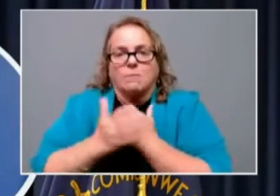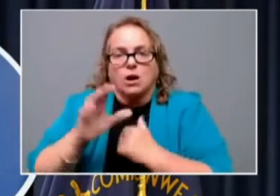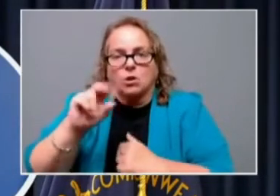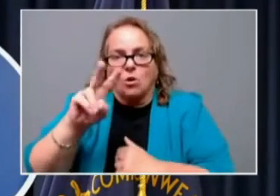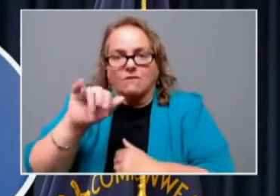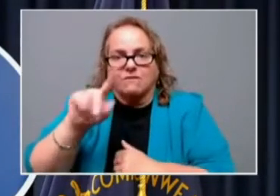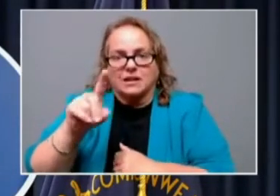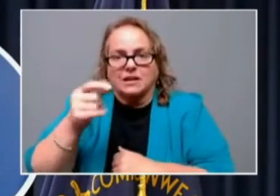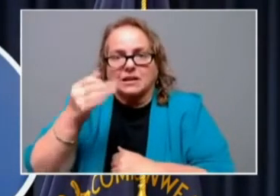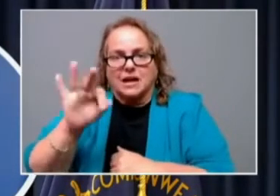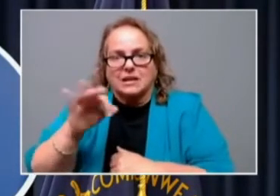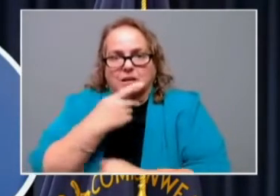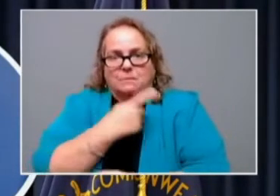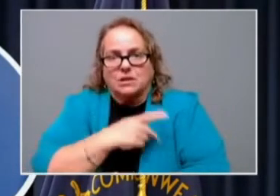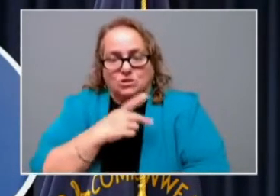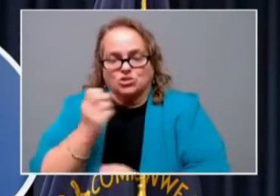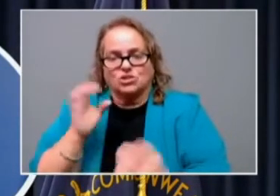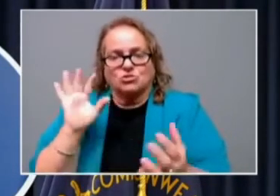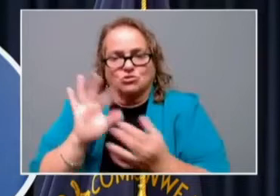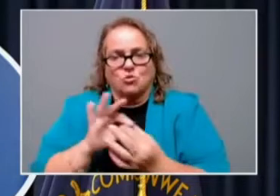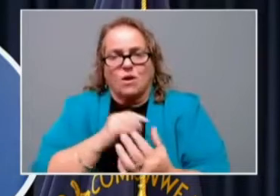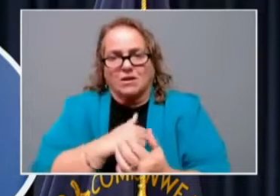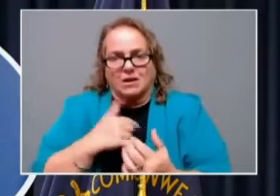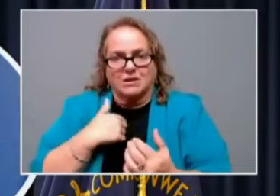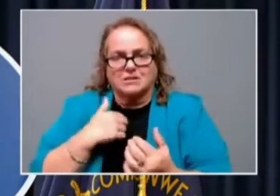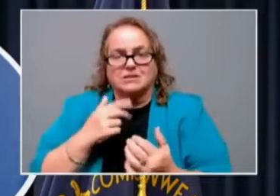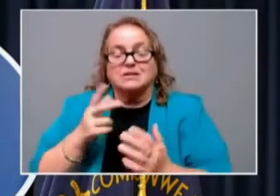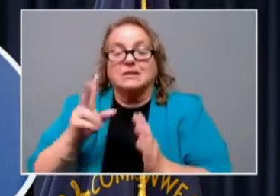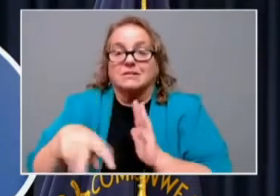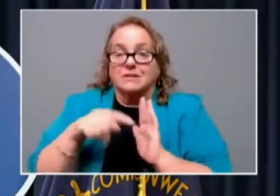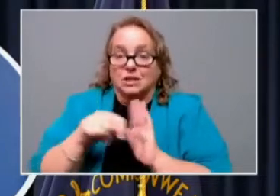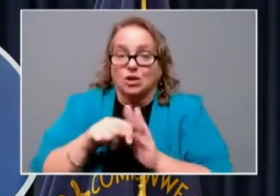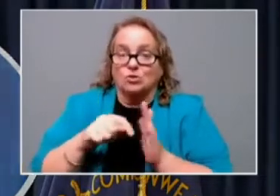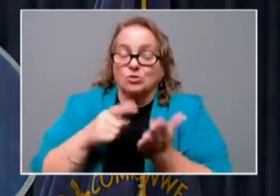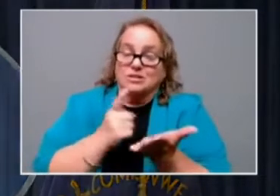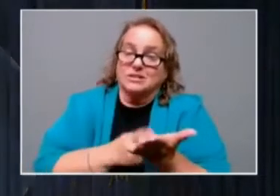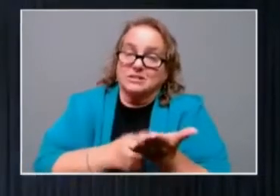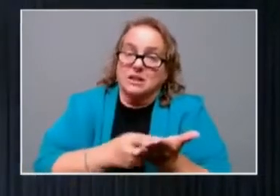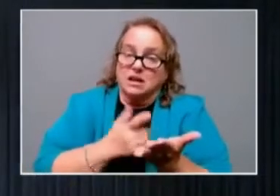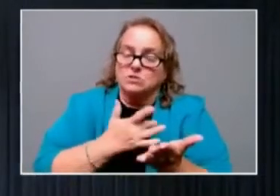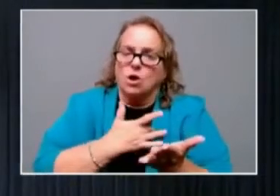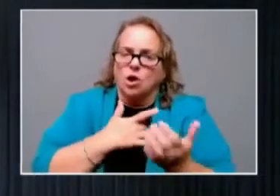video to discuss the heartbreak that she encounters on almost a daily basis.